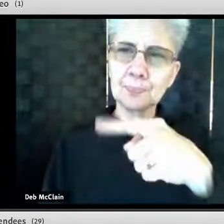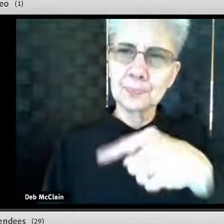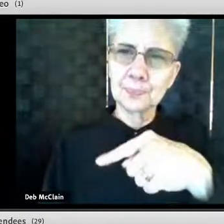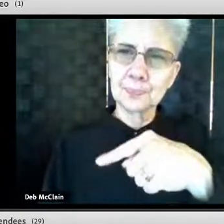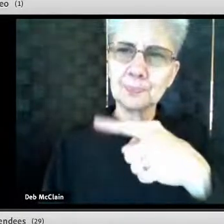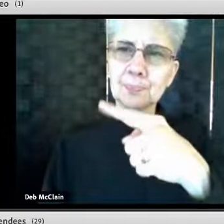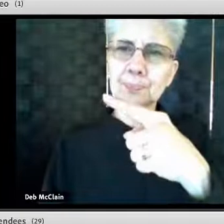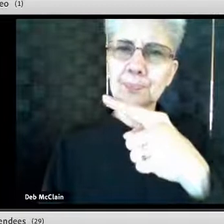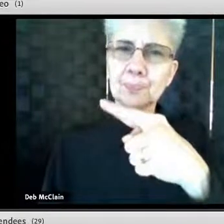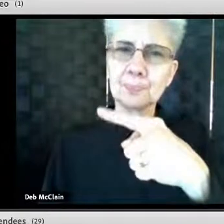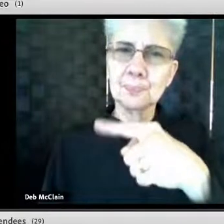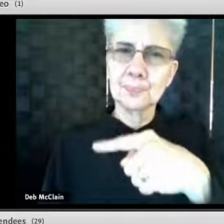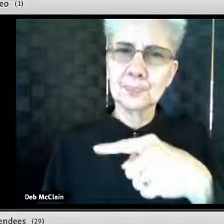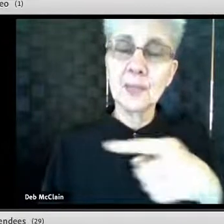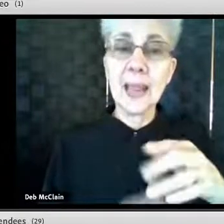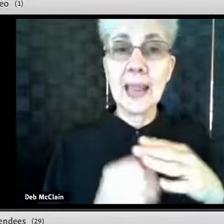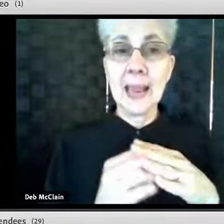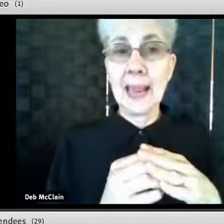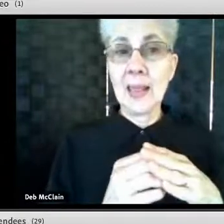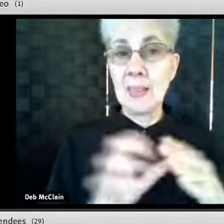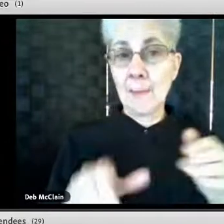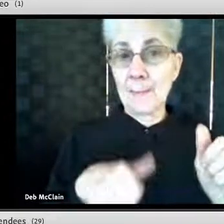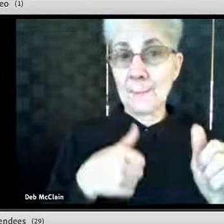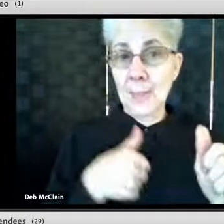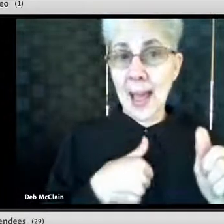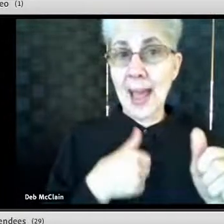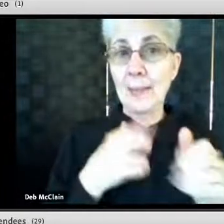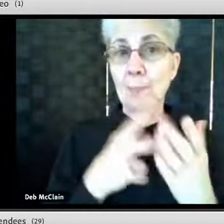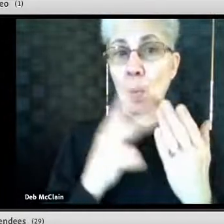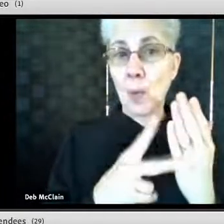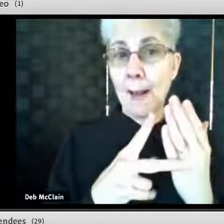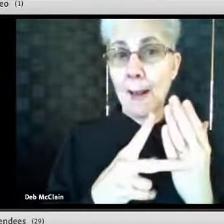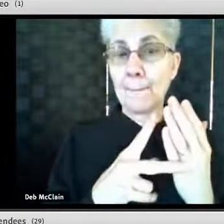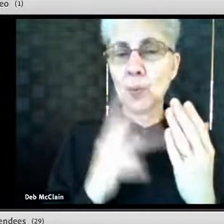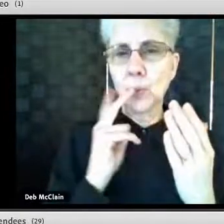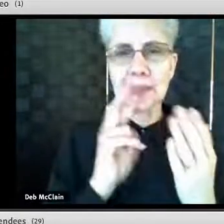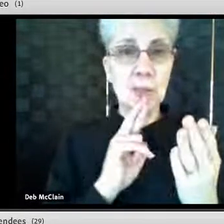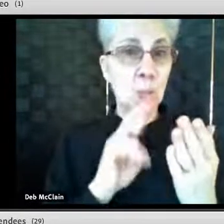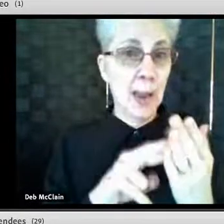So when you look over here in your backend, you can see reactions,